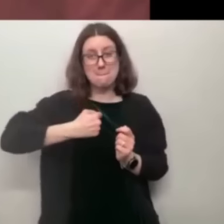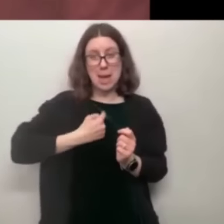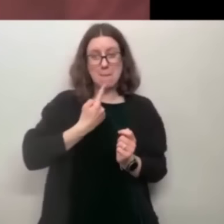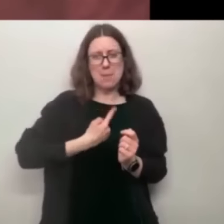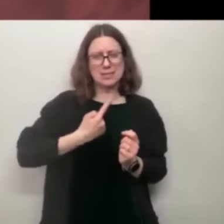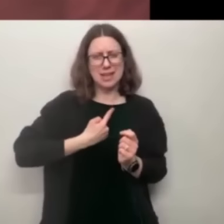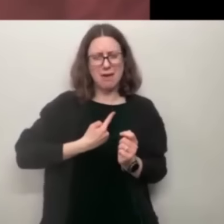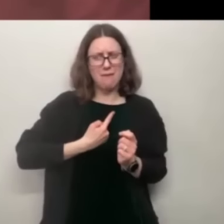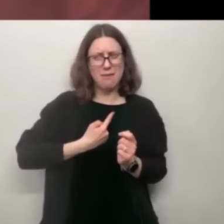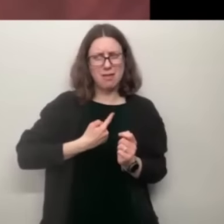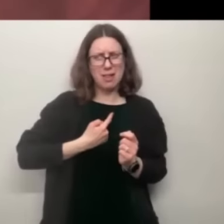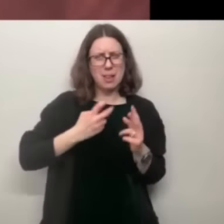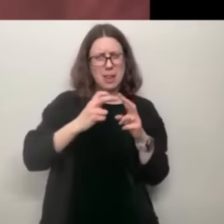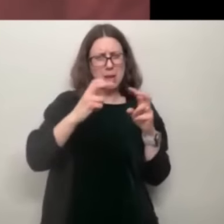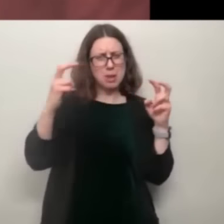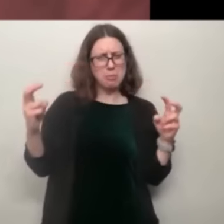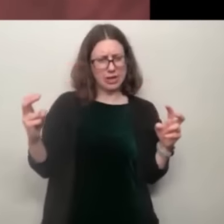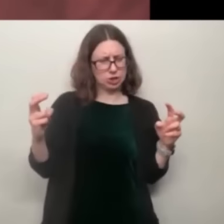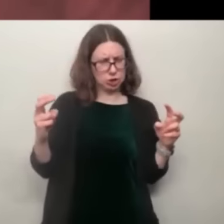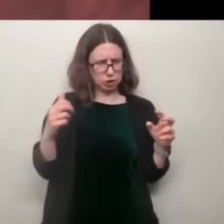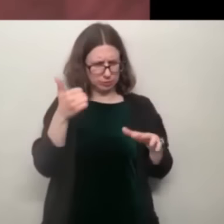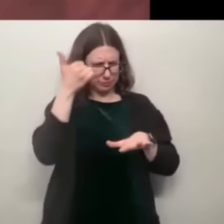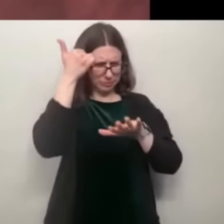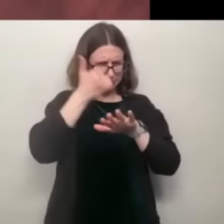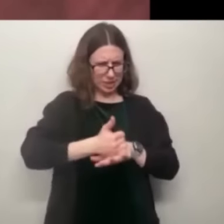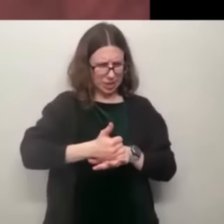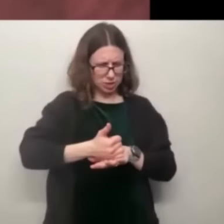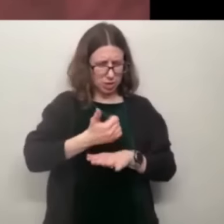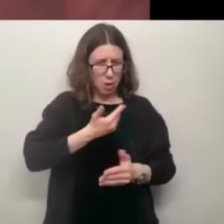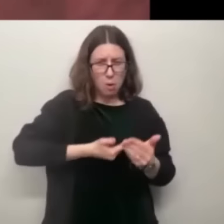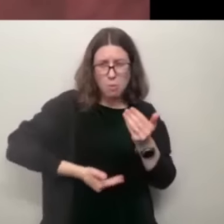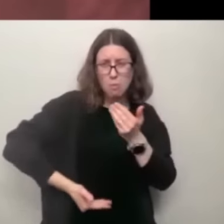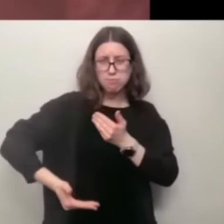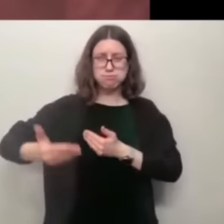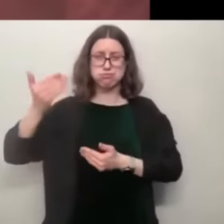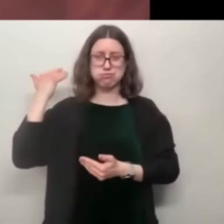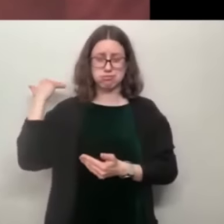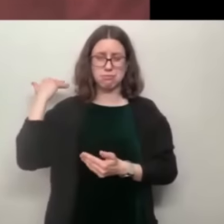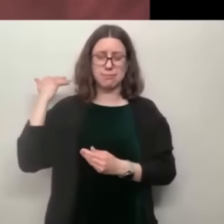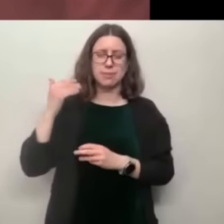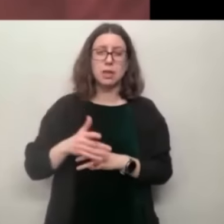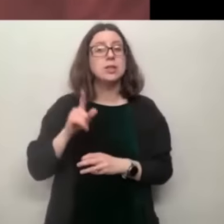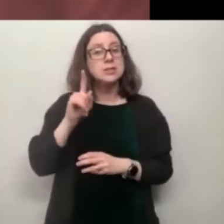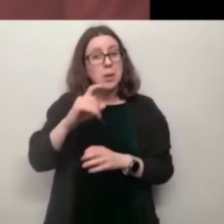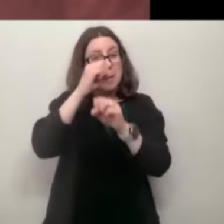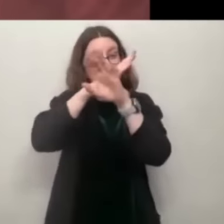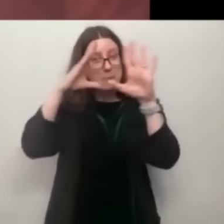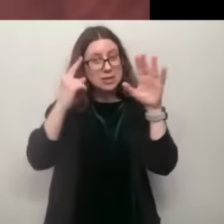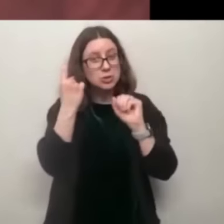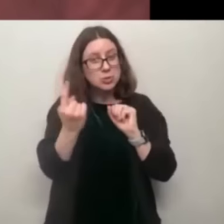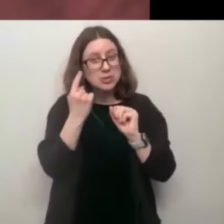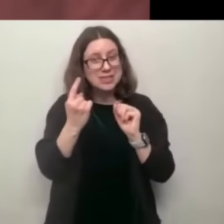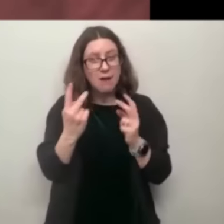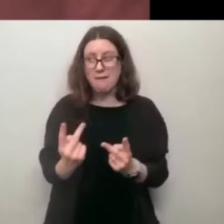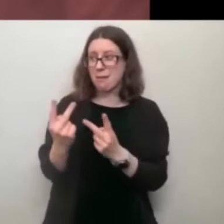back in our nation's history. And now imagining you're standing, still standing on the bridge, turn 180 degrees